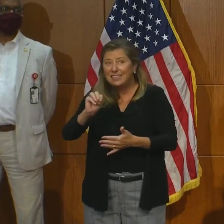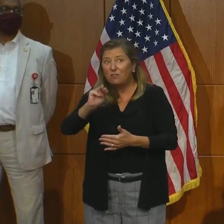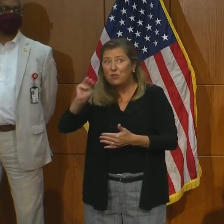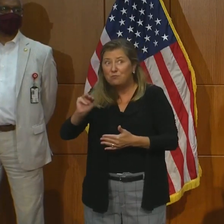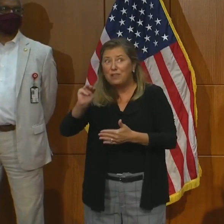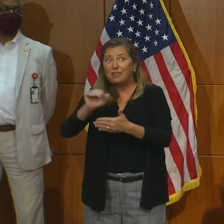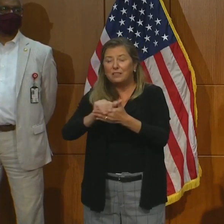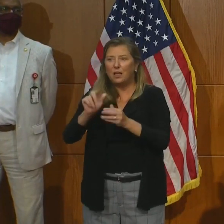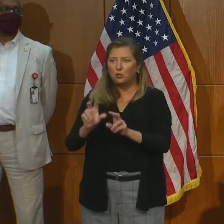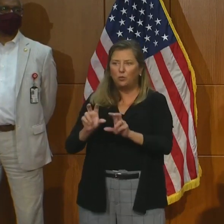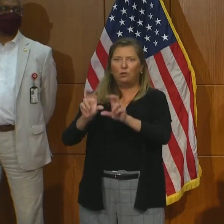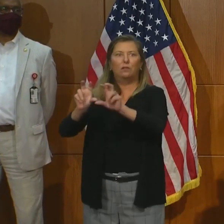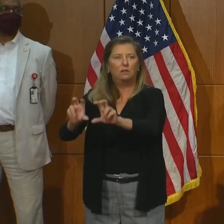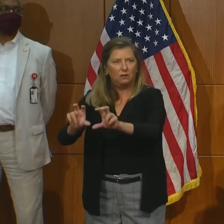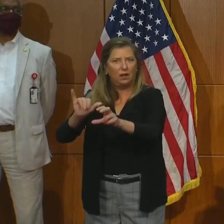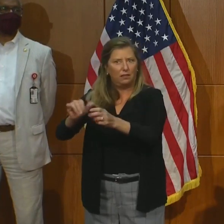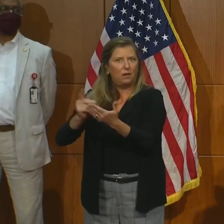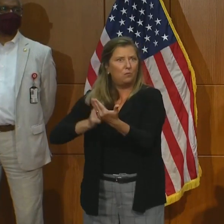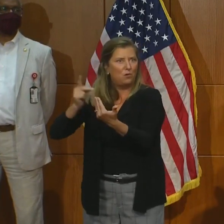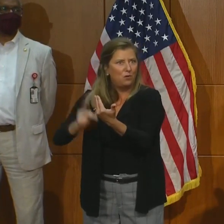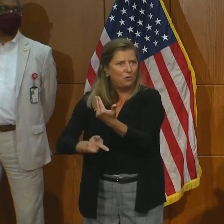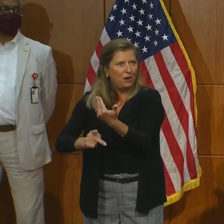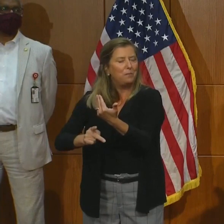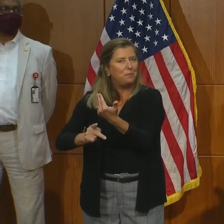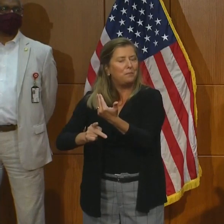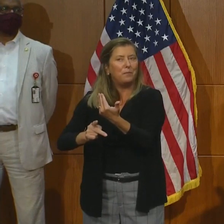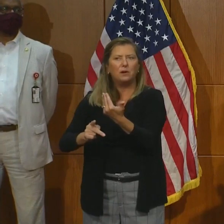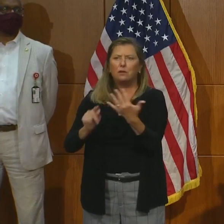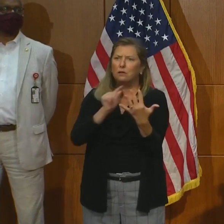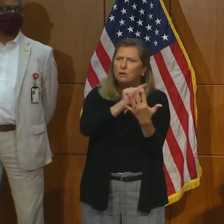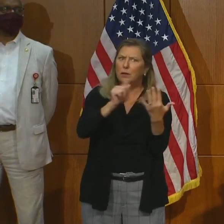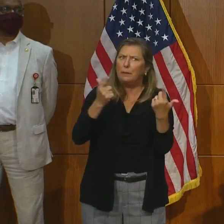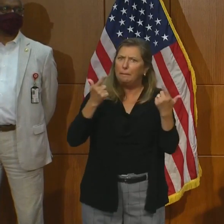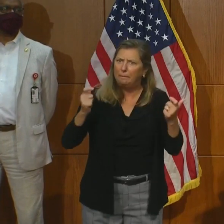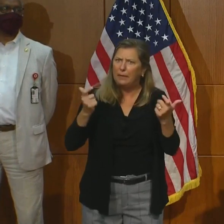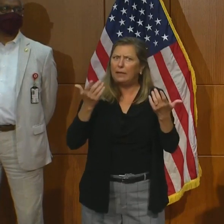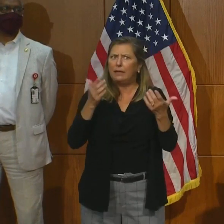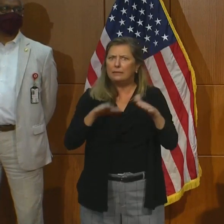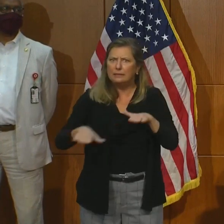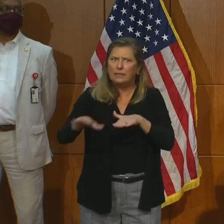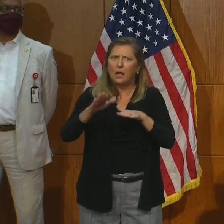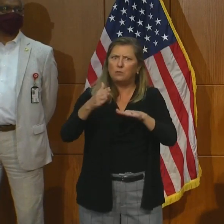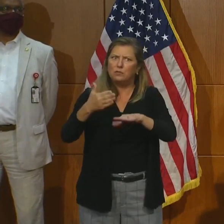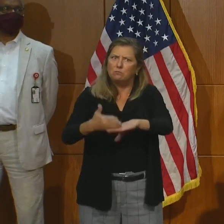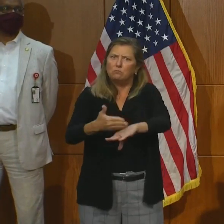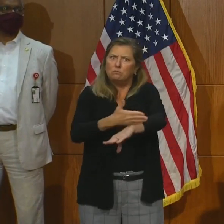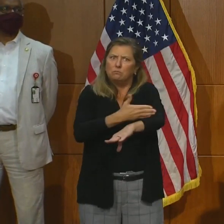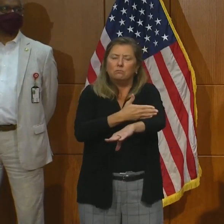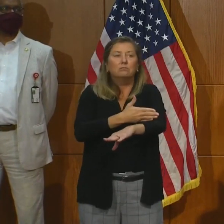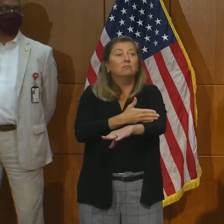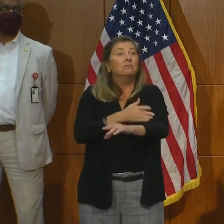VIRGINIA JUST YESTERDAY TO GET YOU THE HELP YOU NEED TO KEEP GOING SEVENTY MILLION DOLLARS